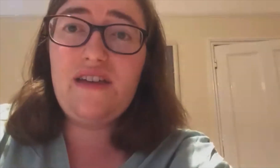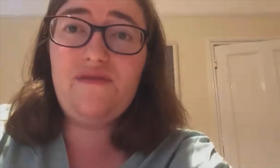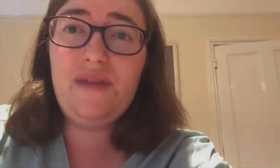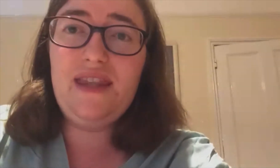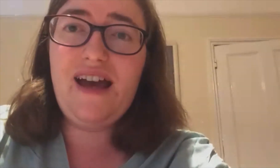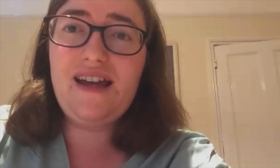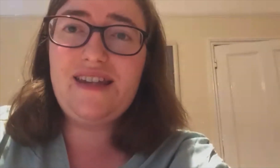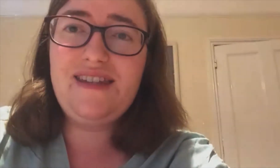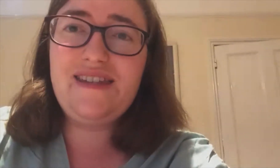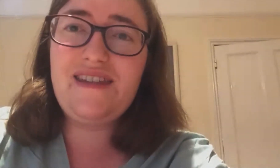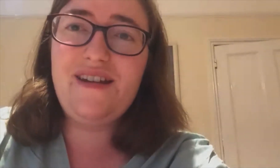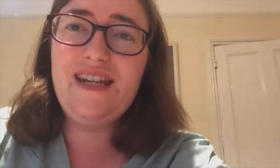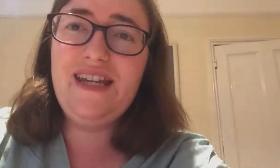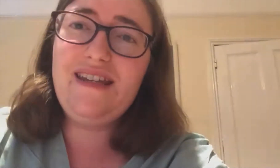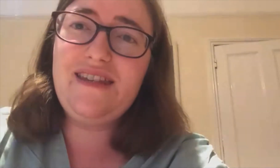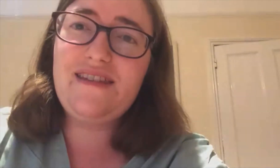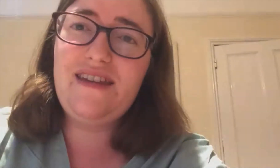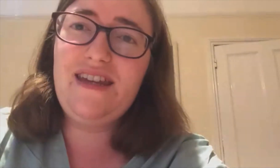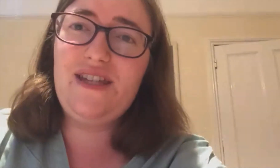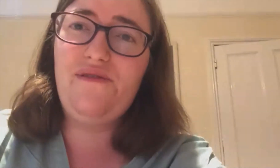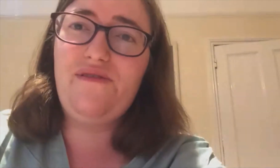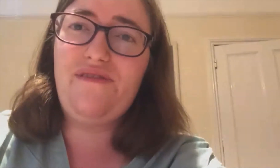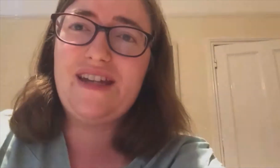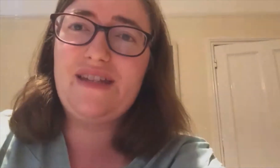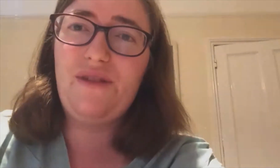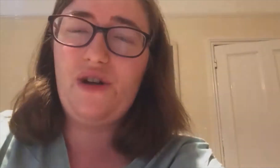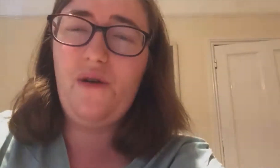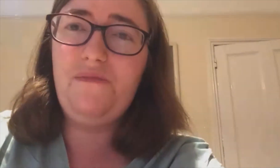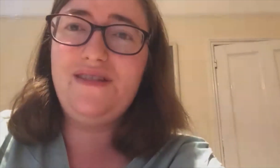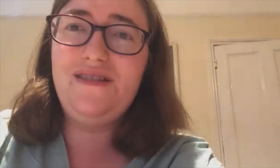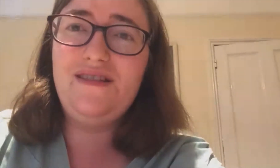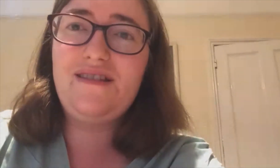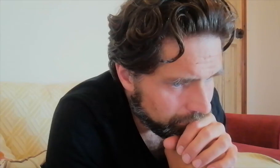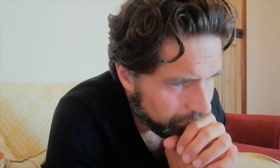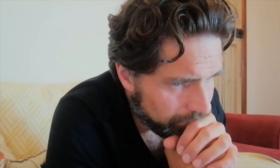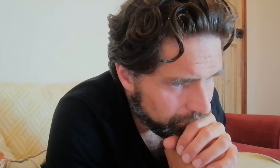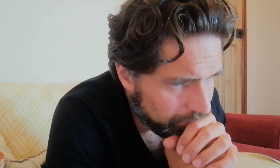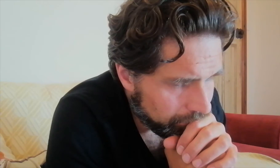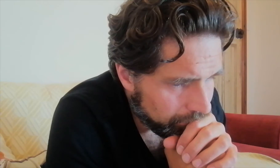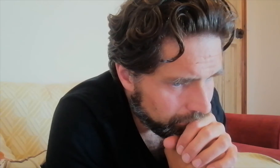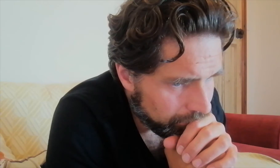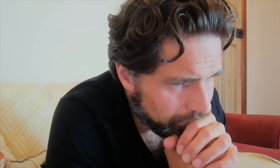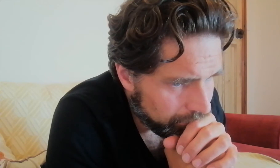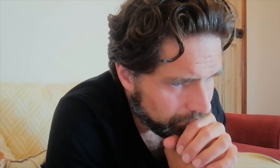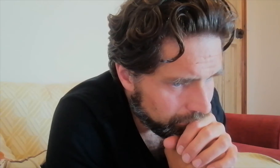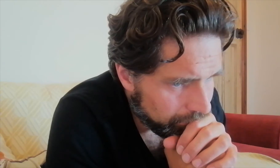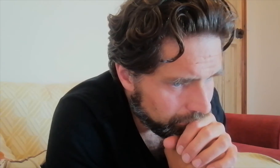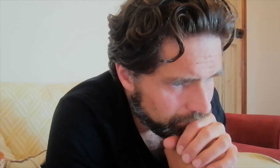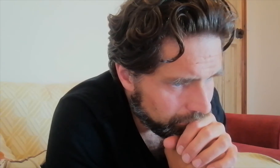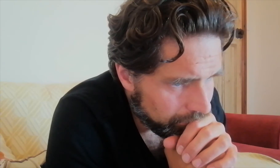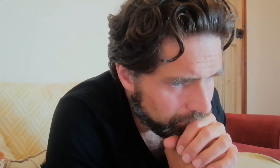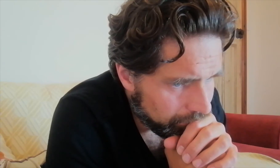given me the access that I need - it's sort of affecting my job and that is my dream job.